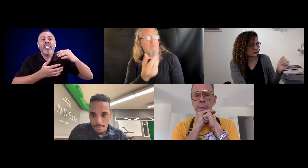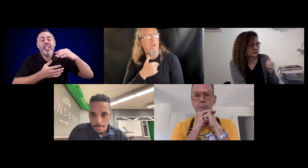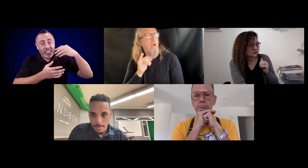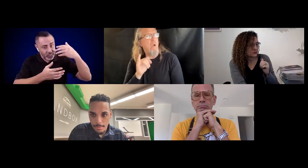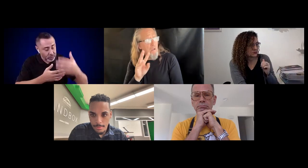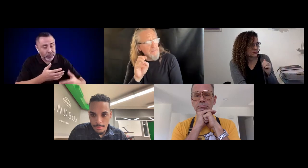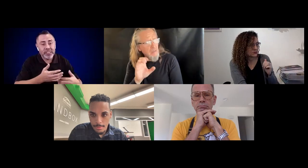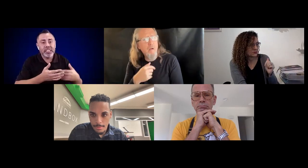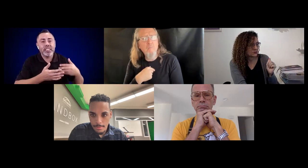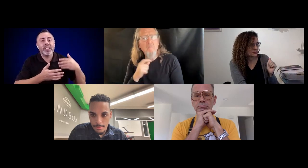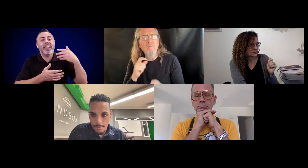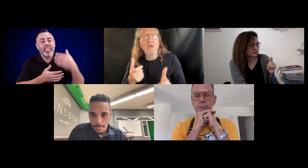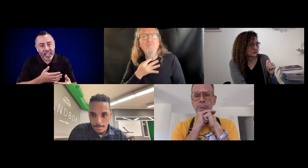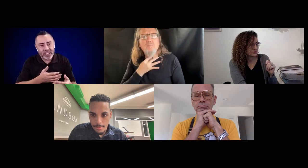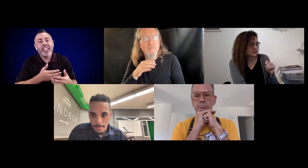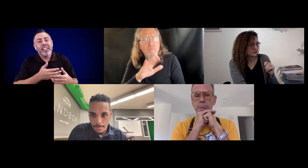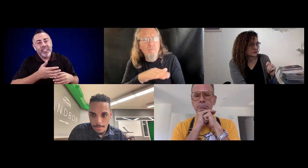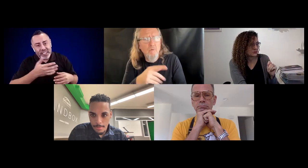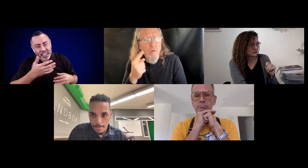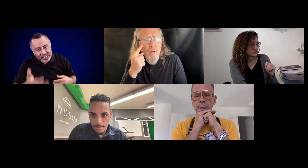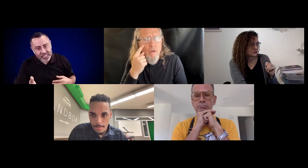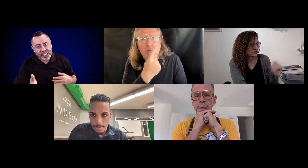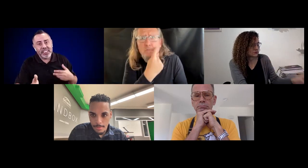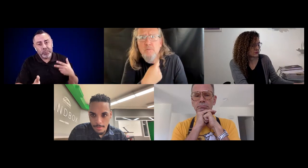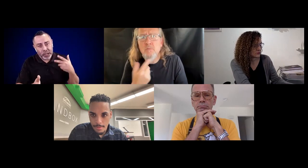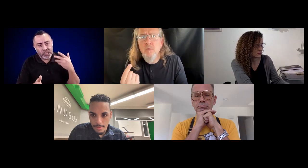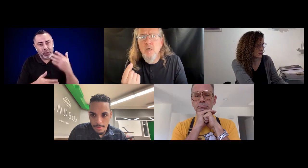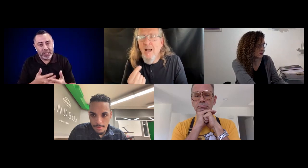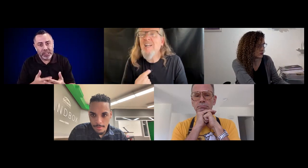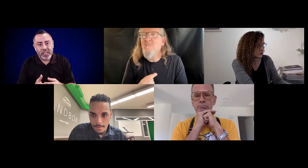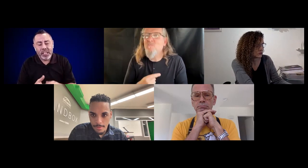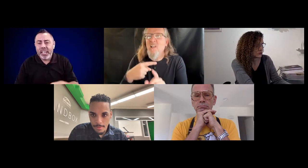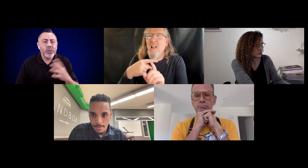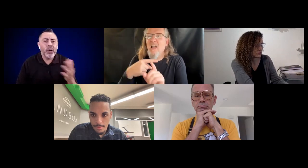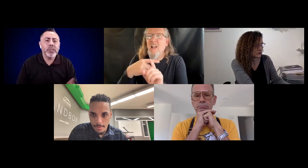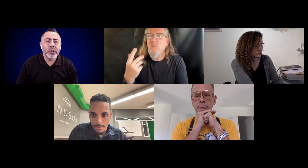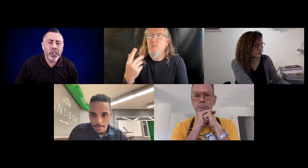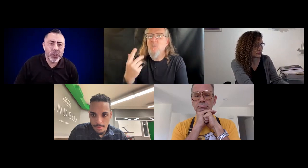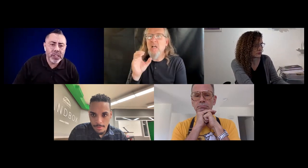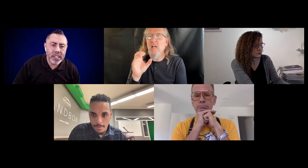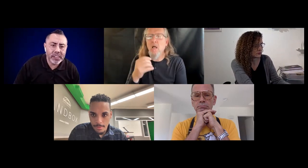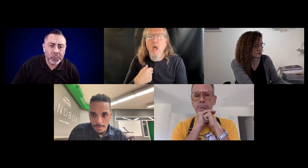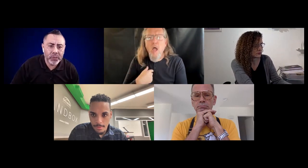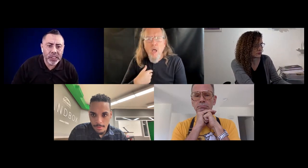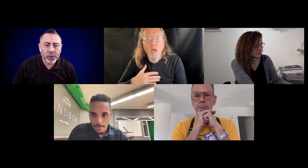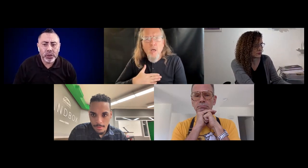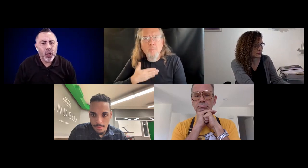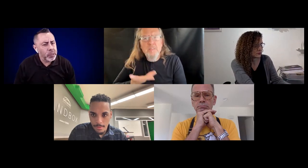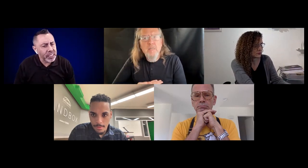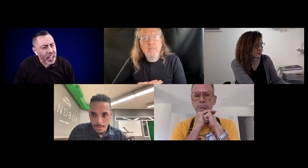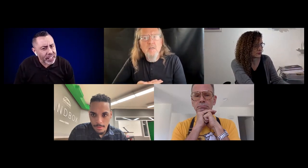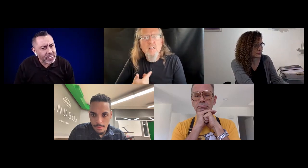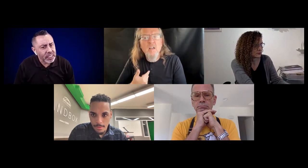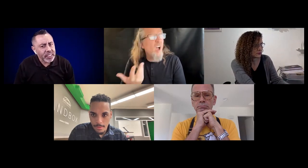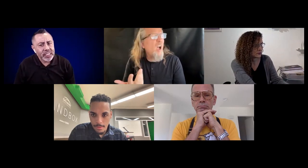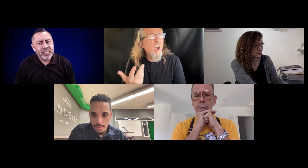Does the same process. Then again, in the next 6 seconds the process repeats, and so I was very curious, and asked this professor what about the eyes?